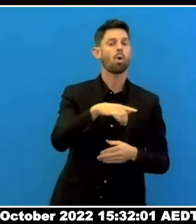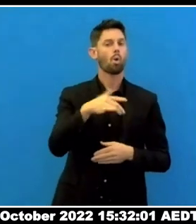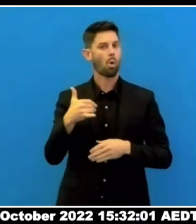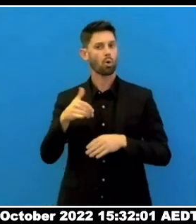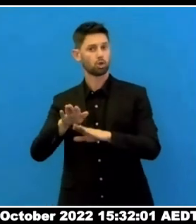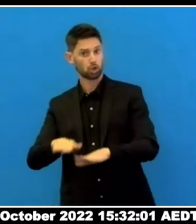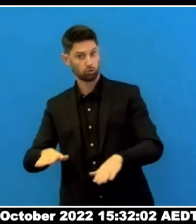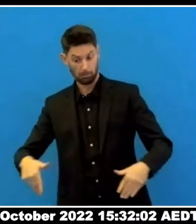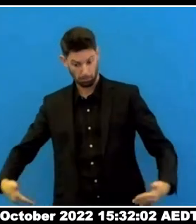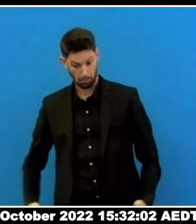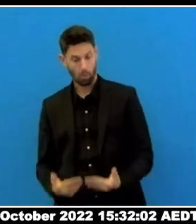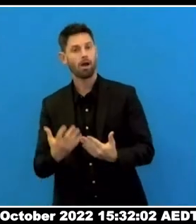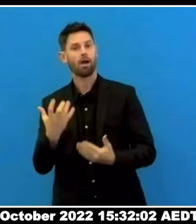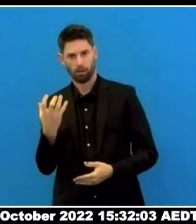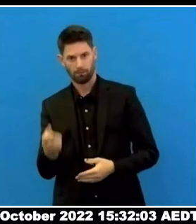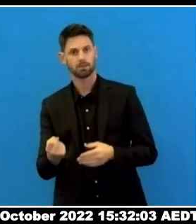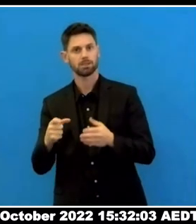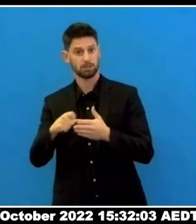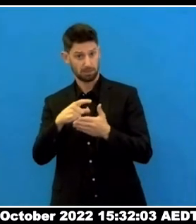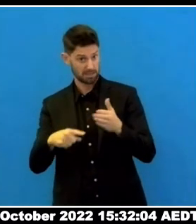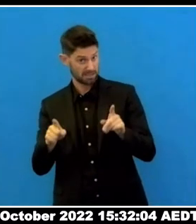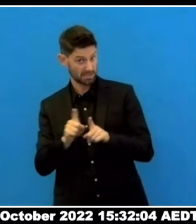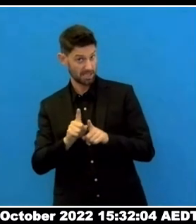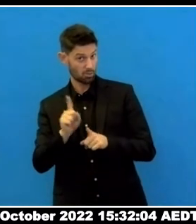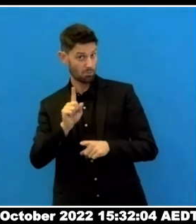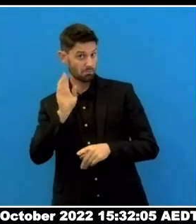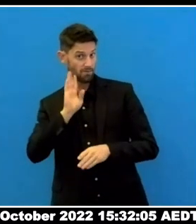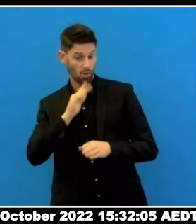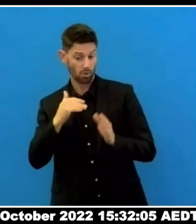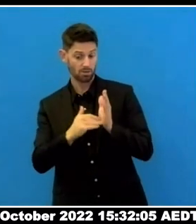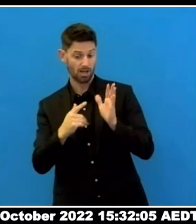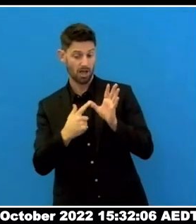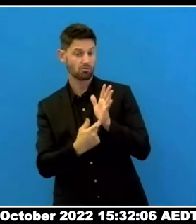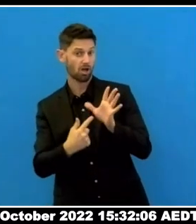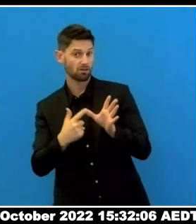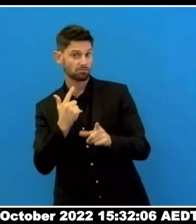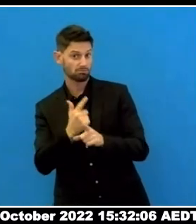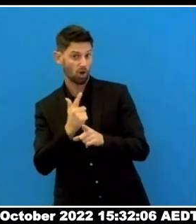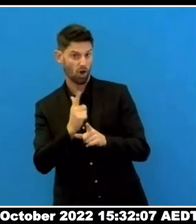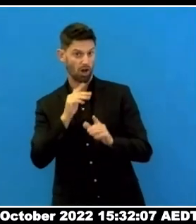Have you seen that experience of people feeling shamed or sad? Yes.